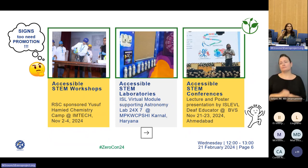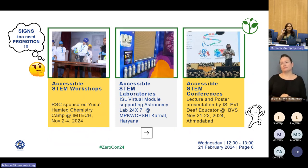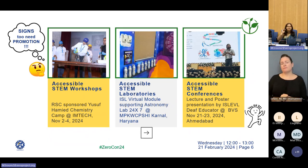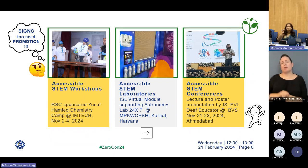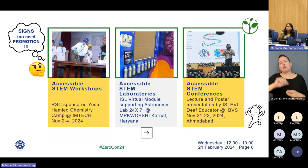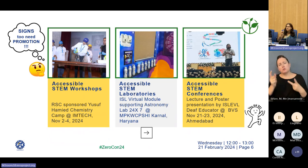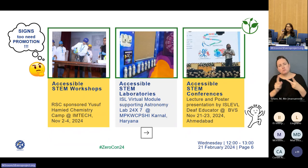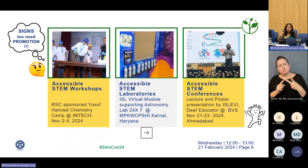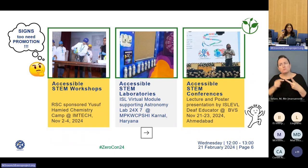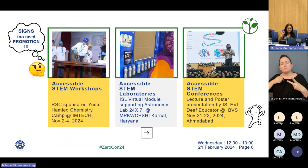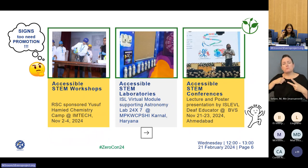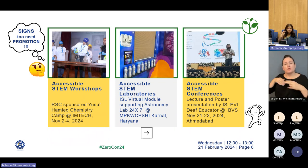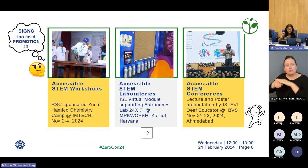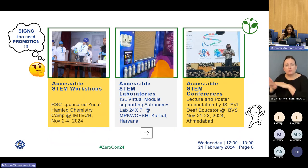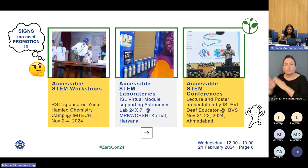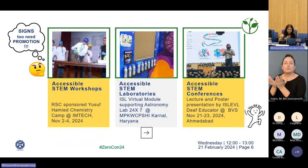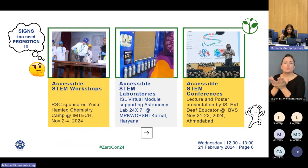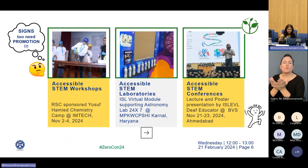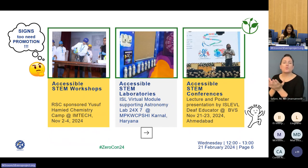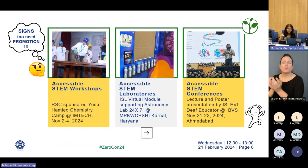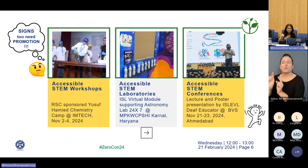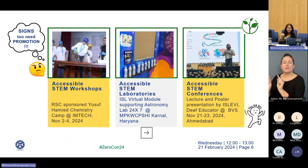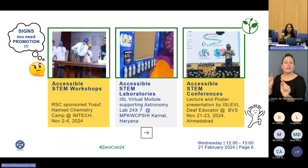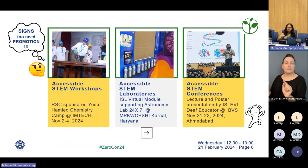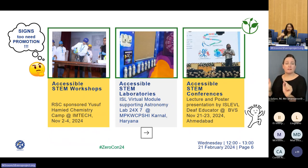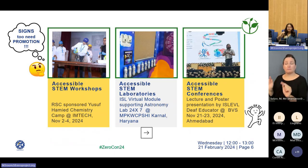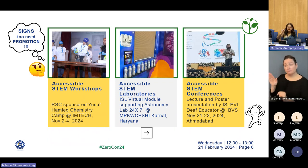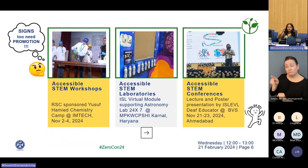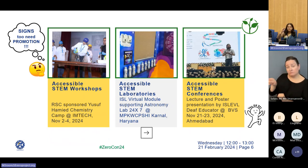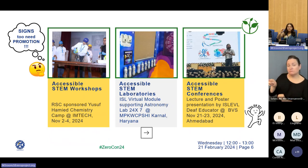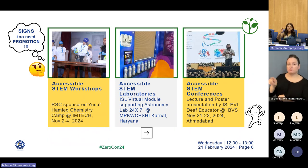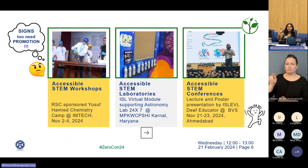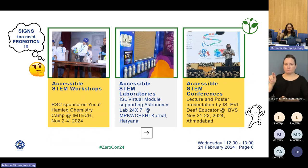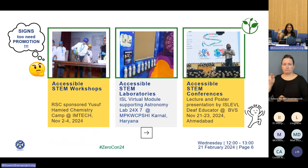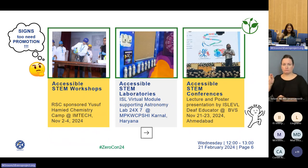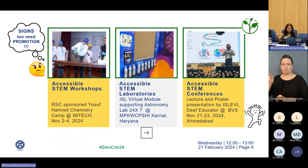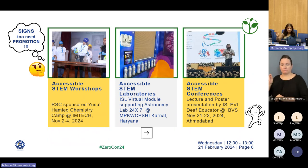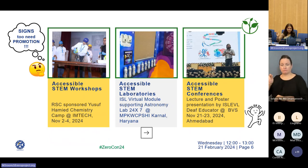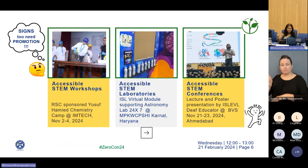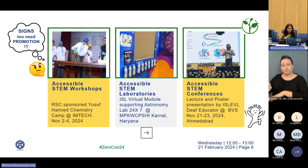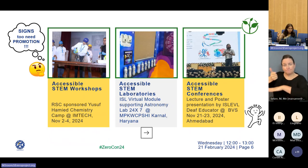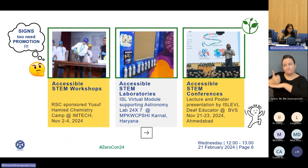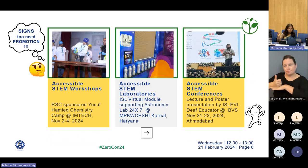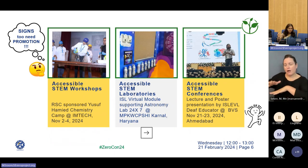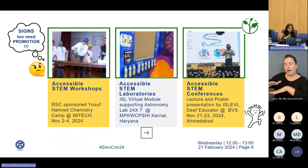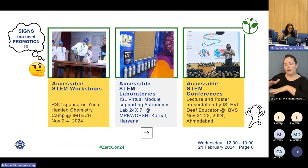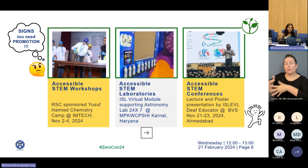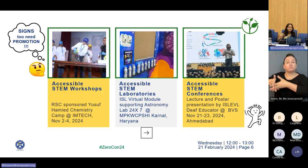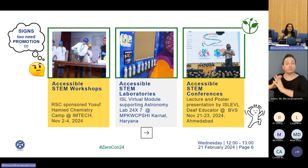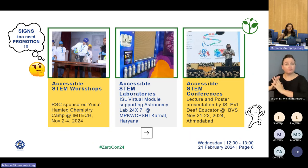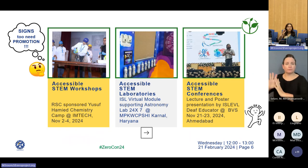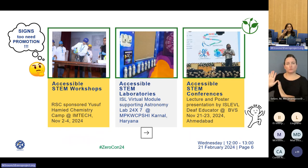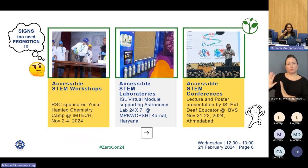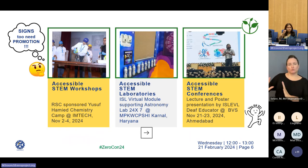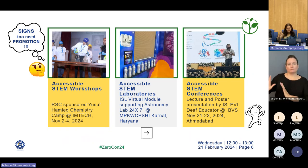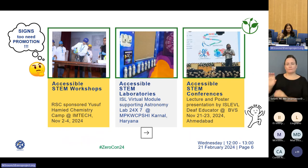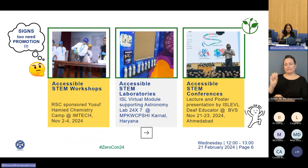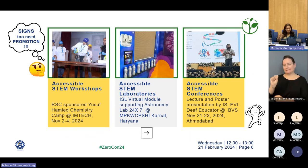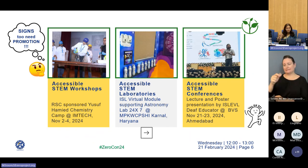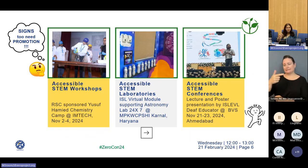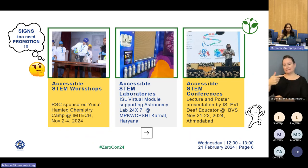we have started establishing stem laboratories. In a city, we have set up an astronomy lab,